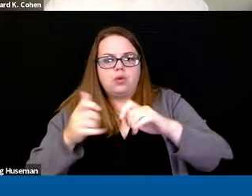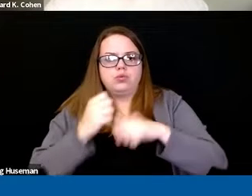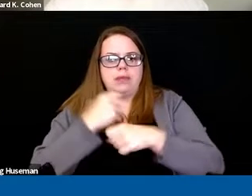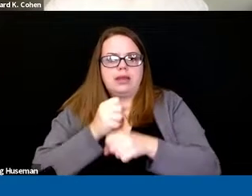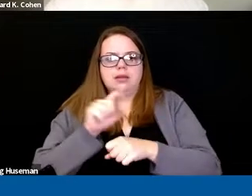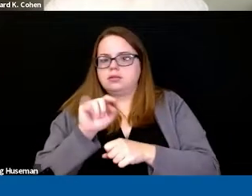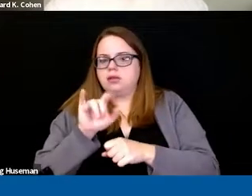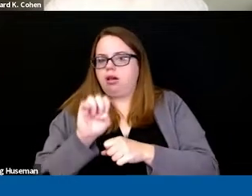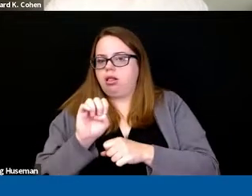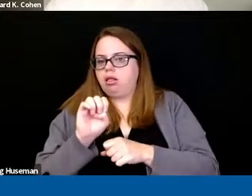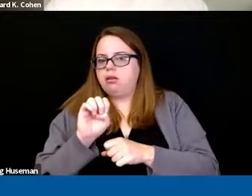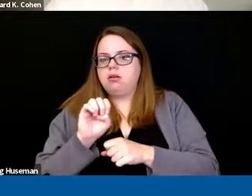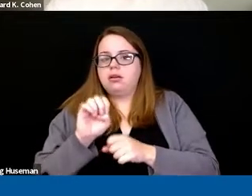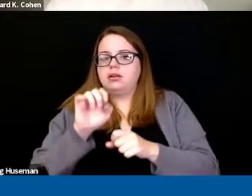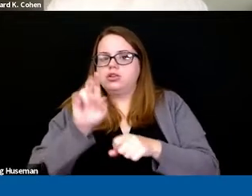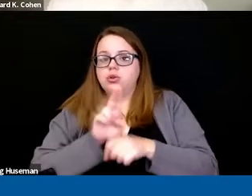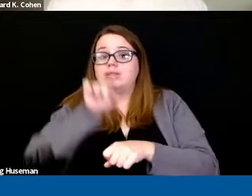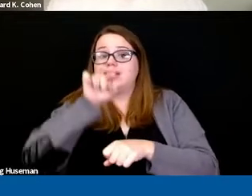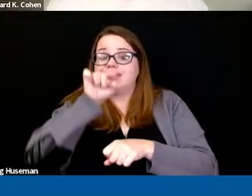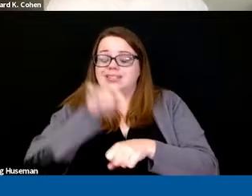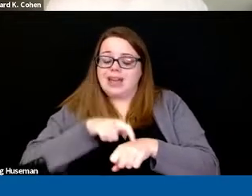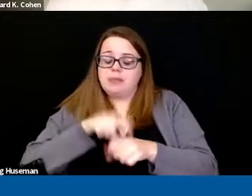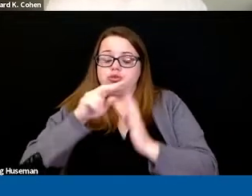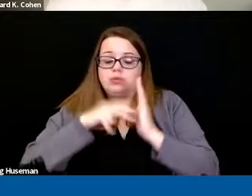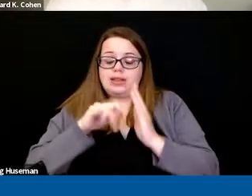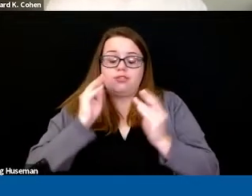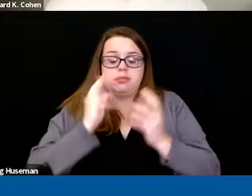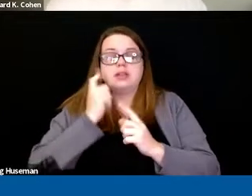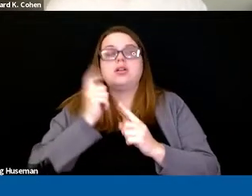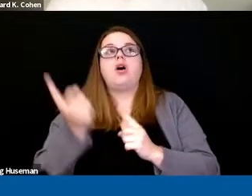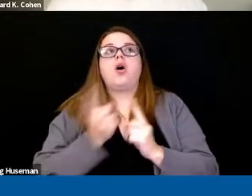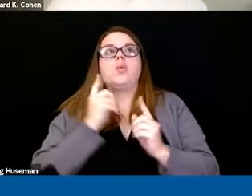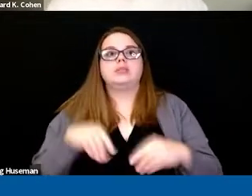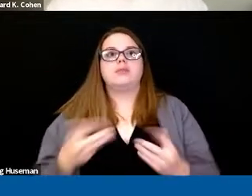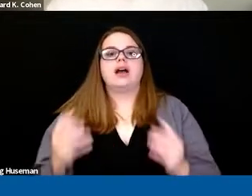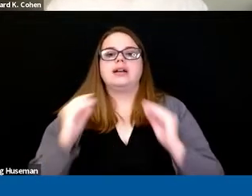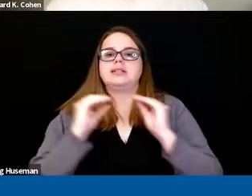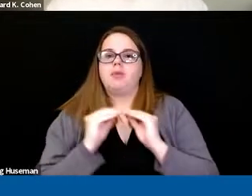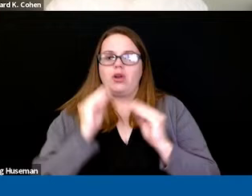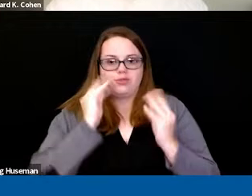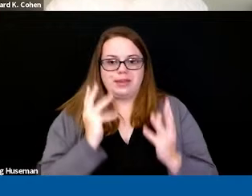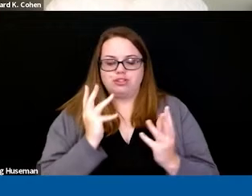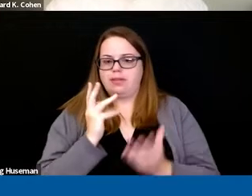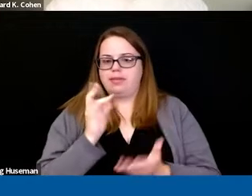Take this time to read this information because it always provides additional information that may not be gleaned from the general template for definitions.